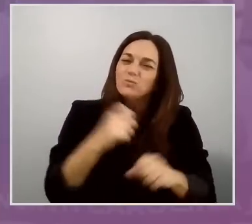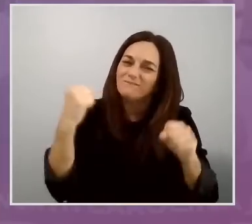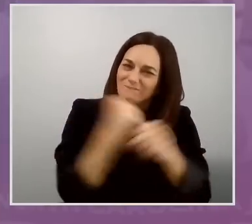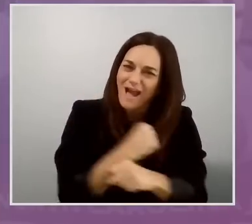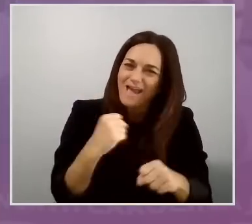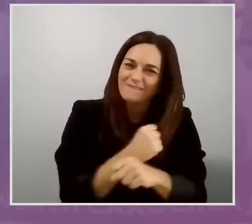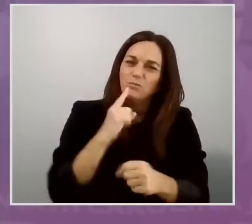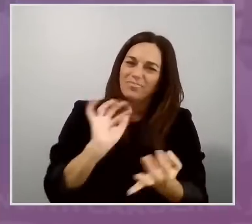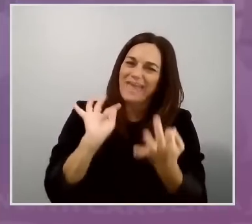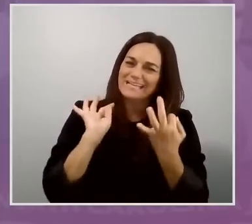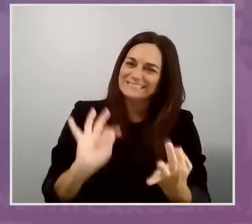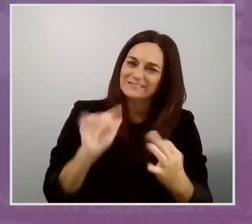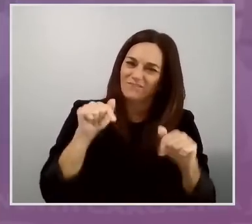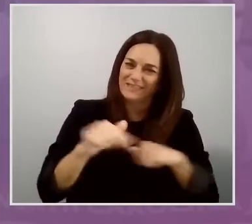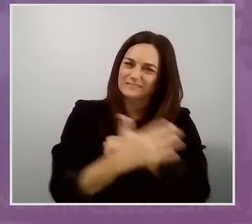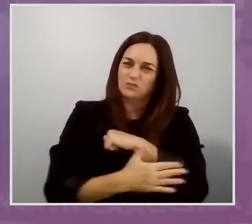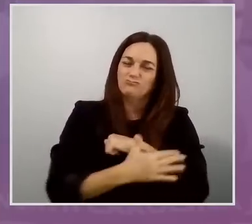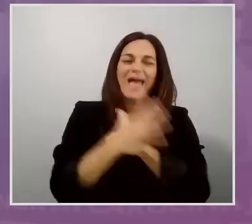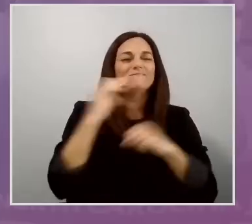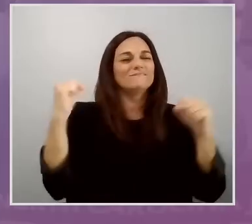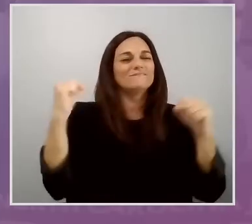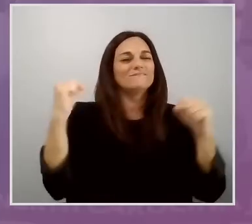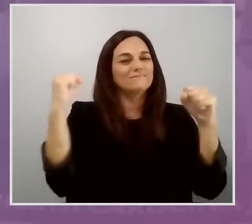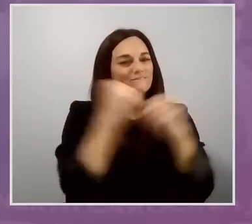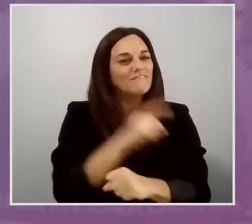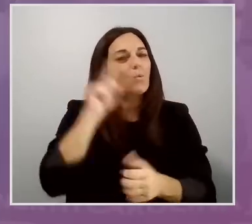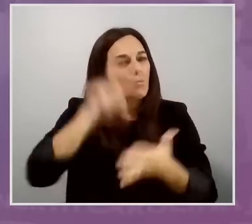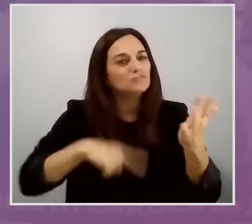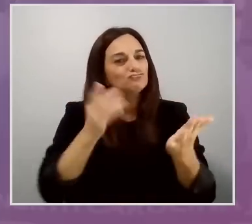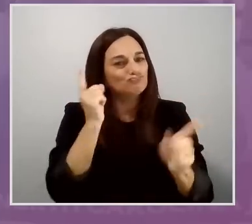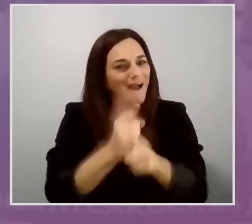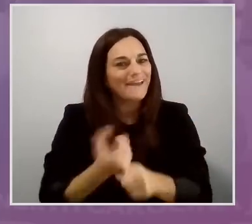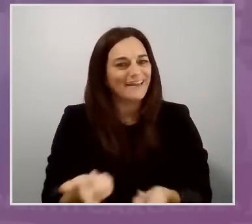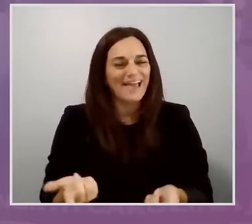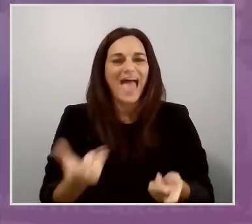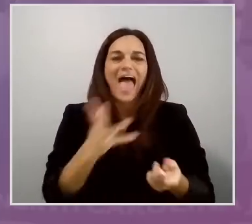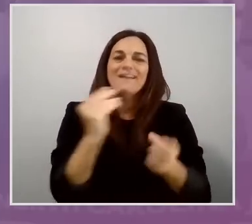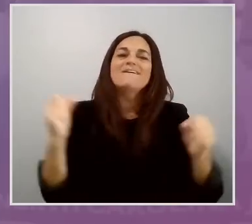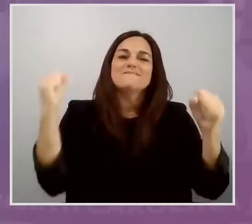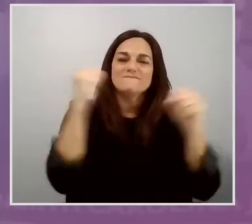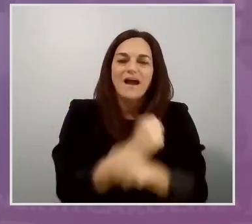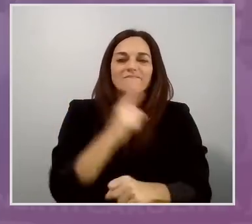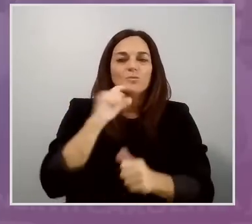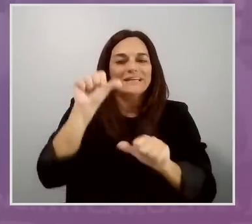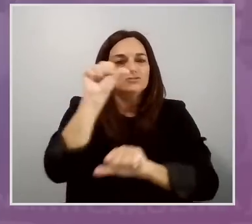AND WE HAVE TO FIGHT. AND IN PARTICULAR FOR THE